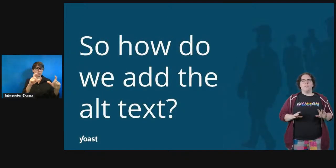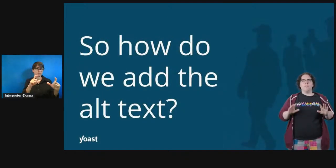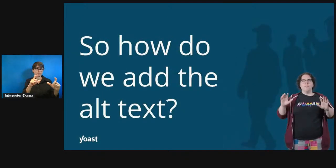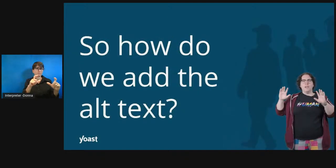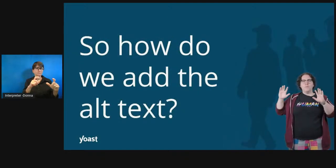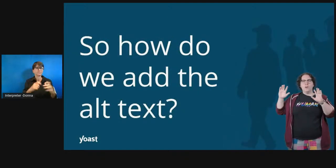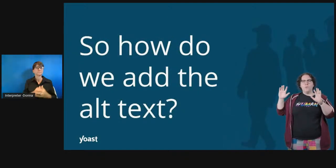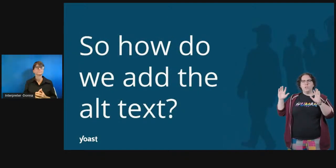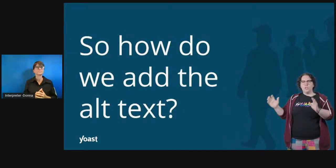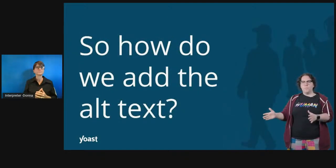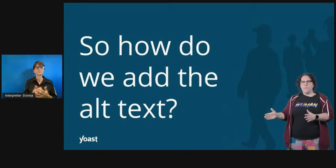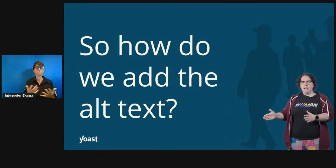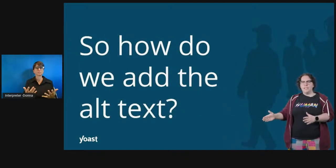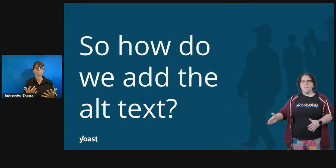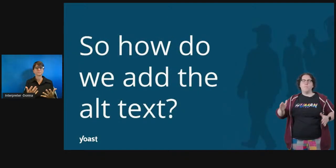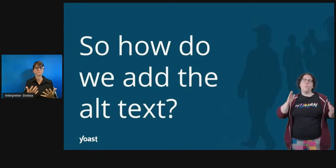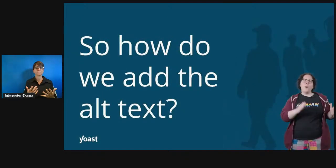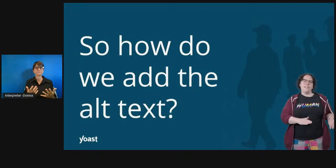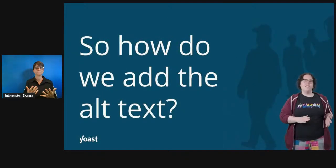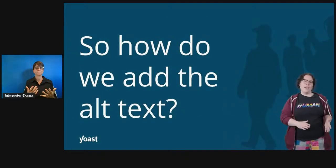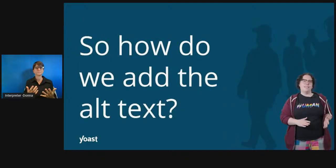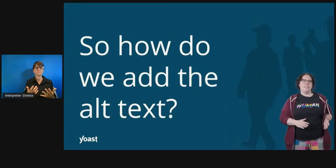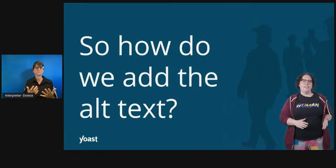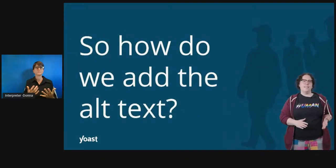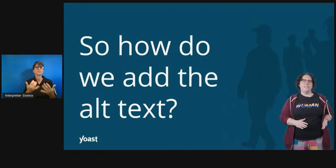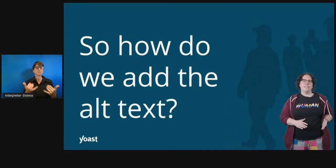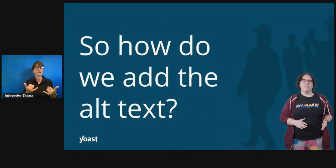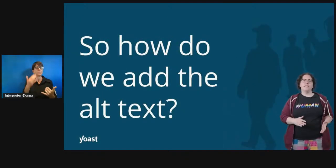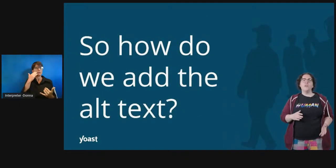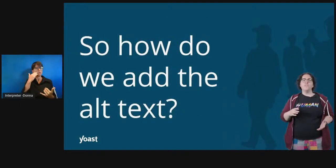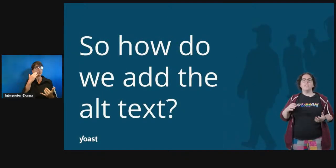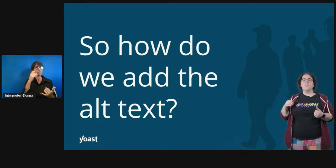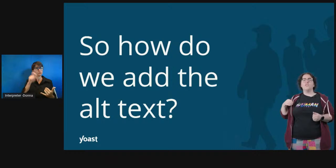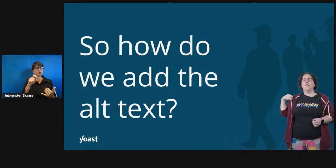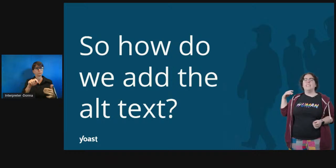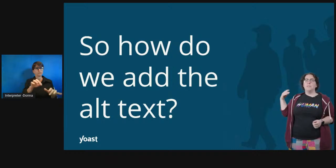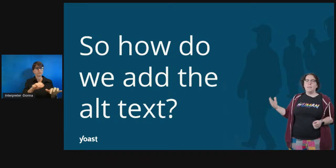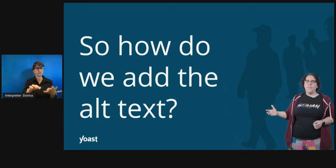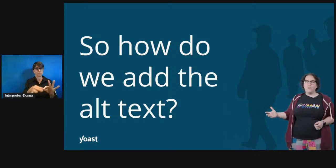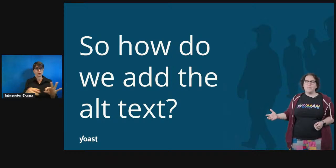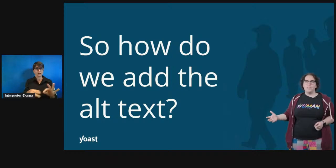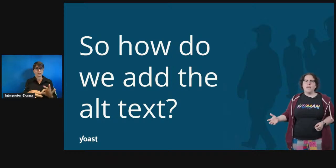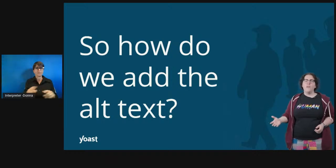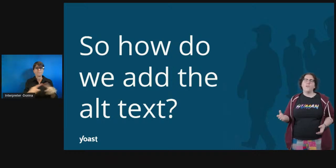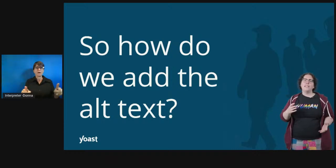somebody who has never seen them before Mac best practice for Image Descriptions. [REFERRING TO SLIDES] Screenshots.